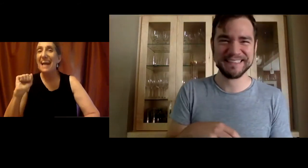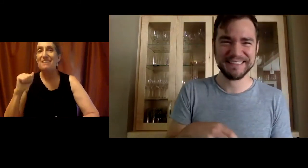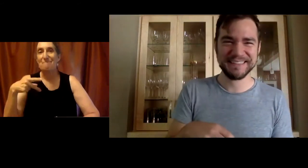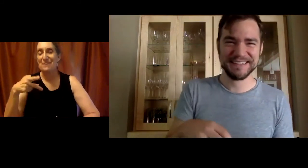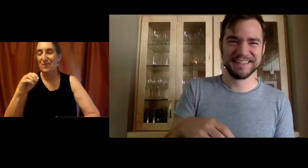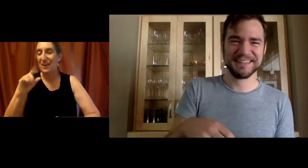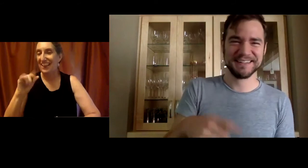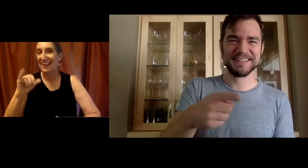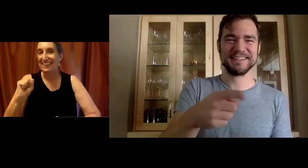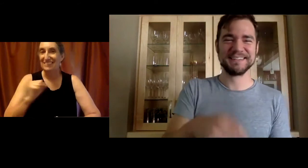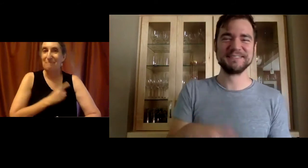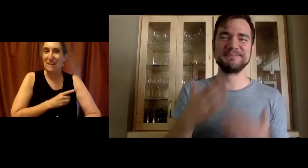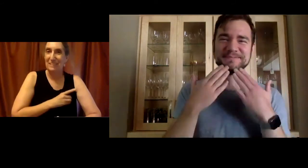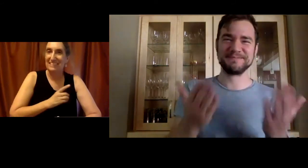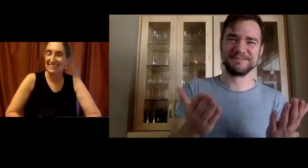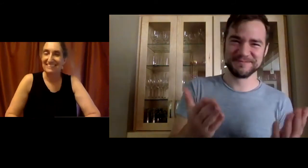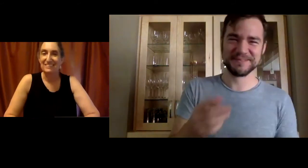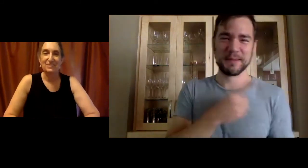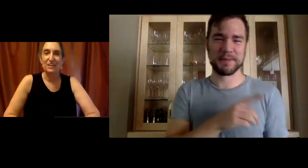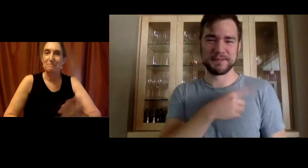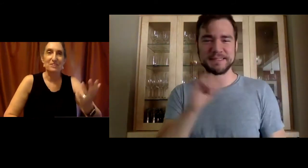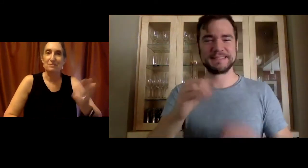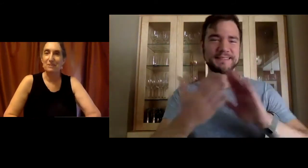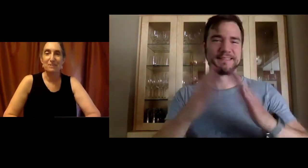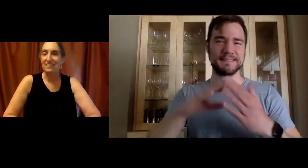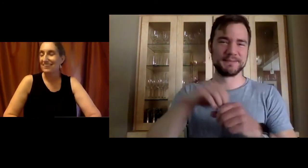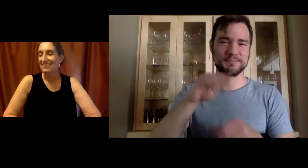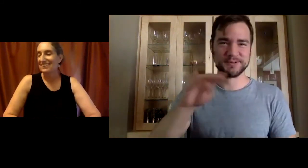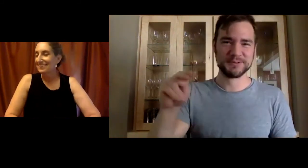A-P-O-L-I-S, Minneapolis. Don't ask me, it's a really weird thing.